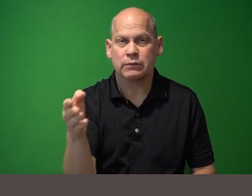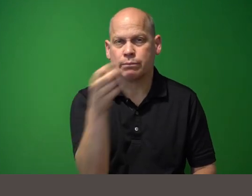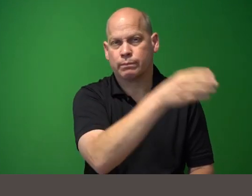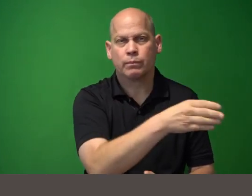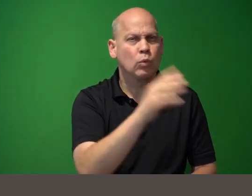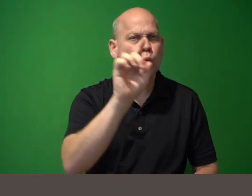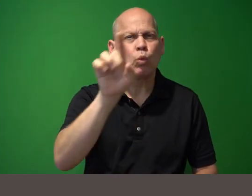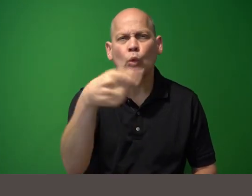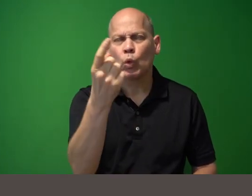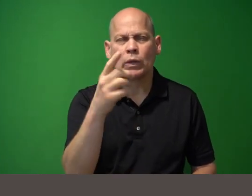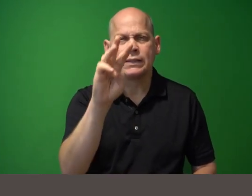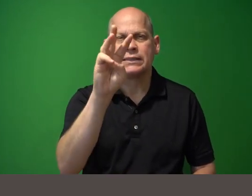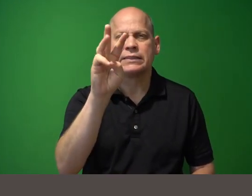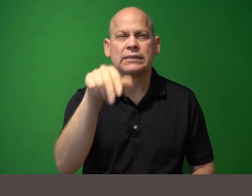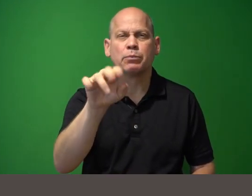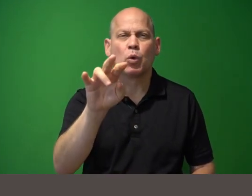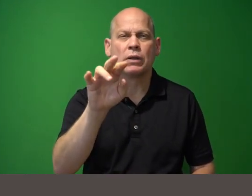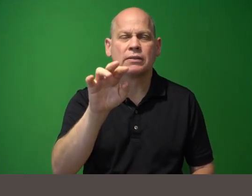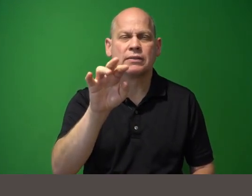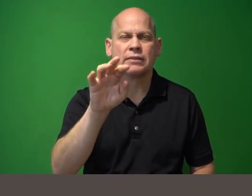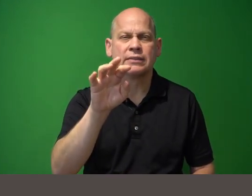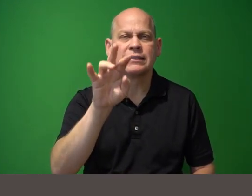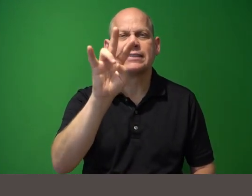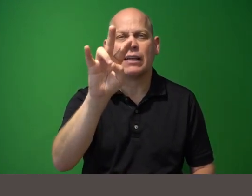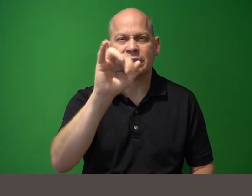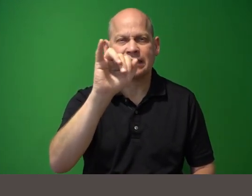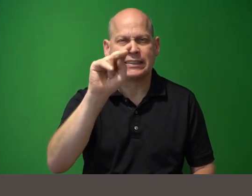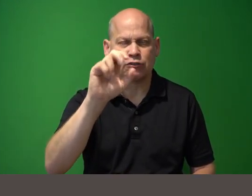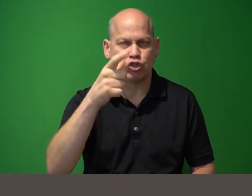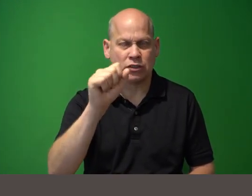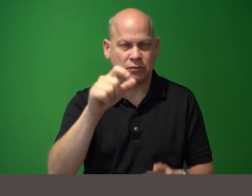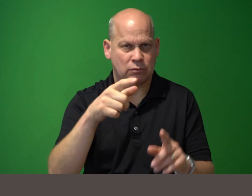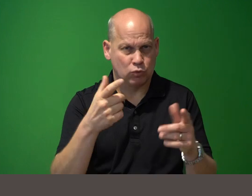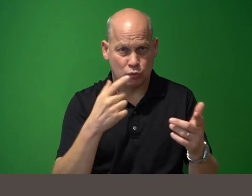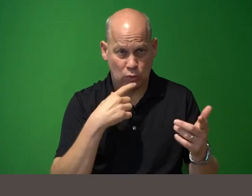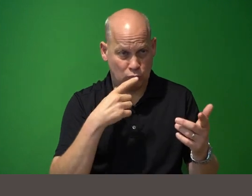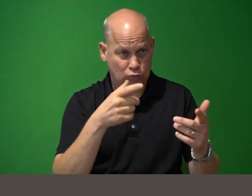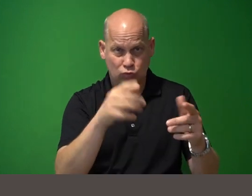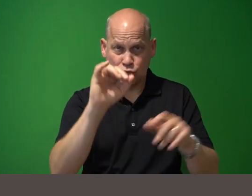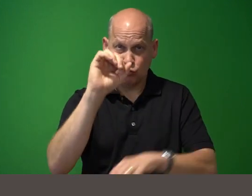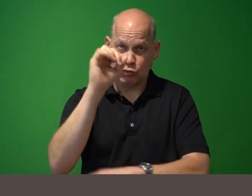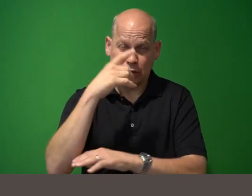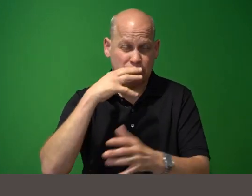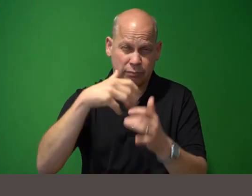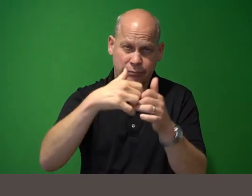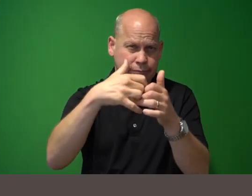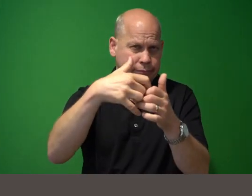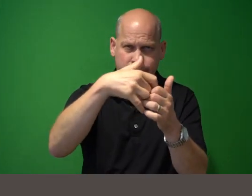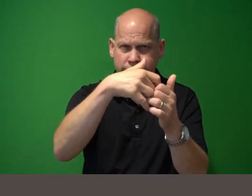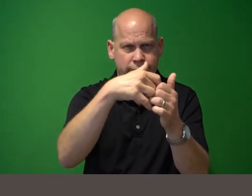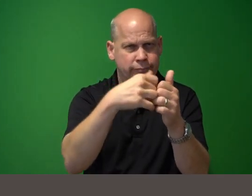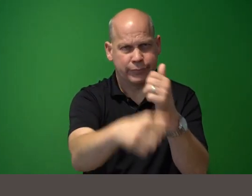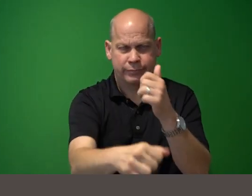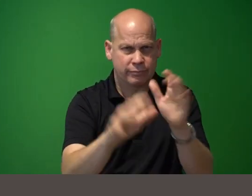with only 6.7 inches. So the record was completely shuttered.